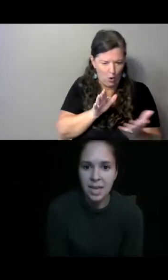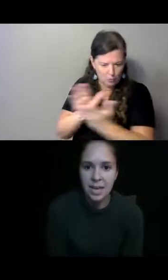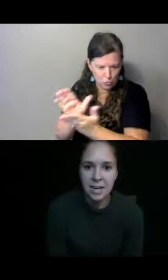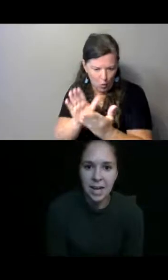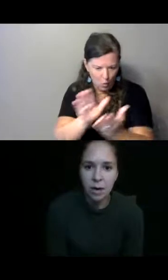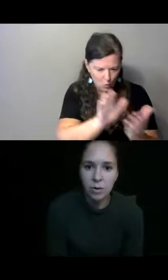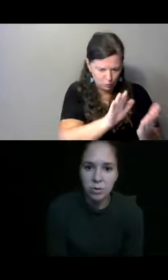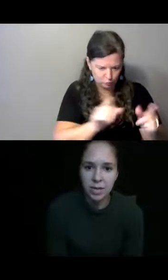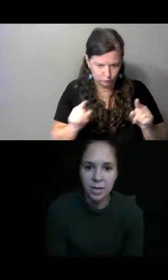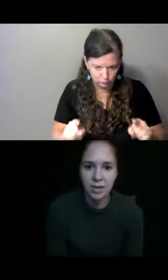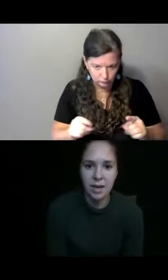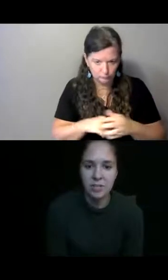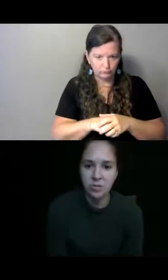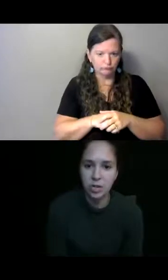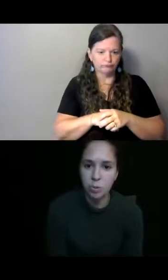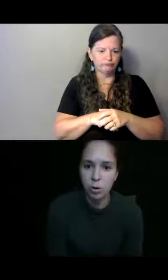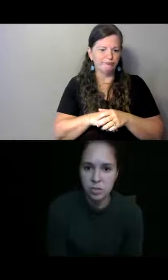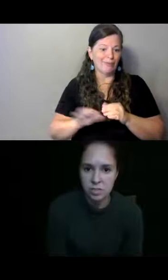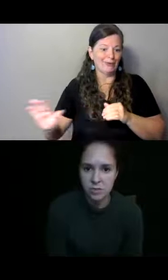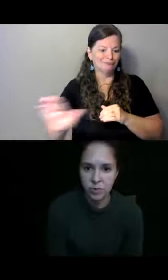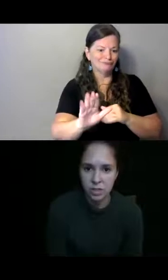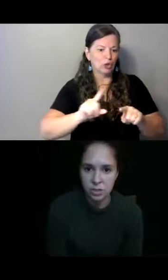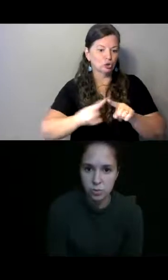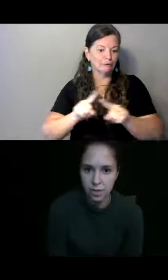and how you can have different approaches for each student.